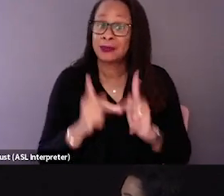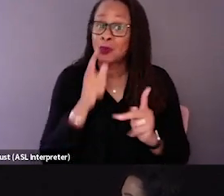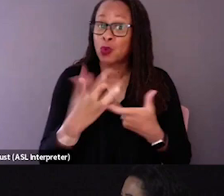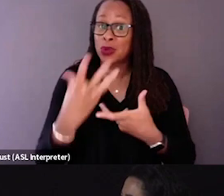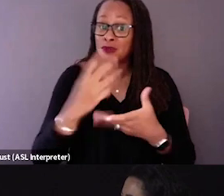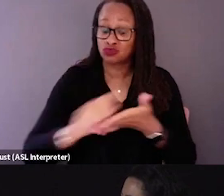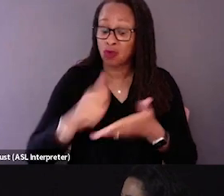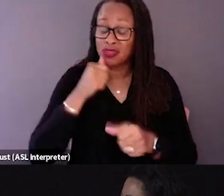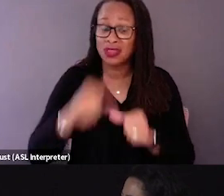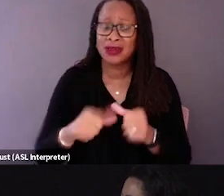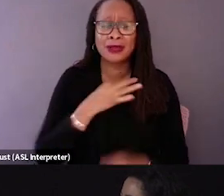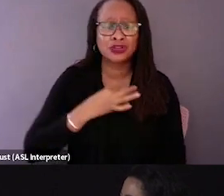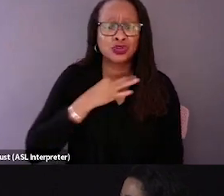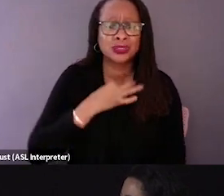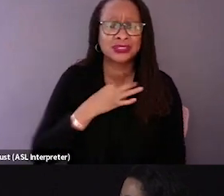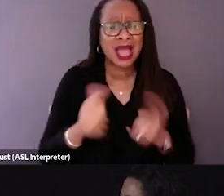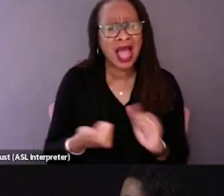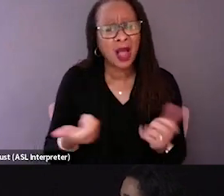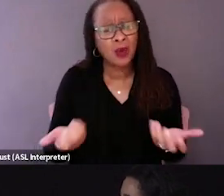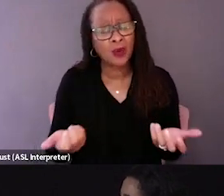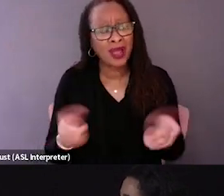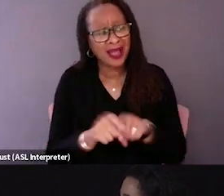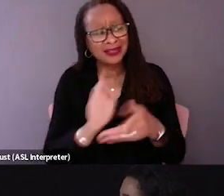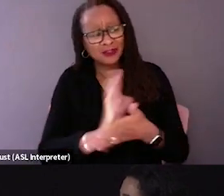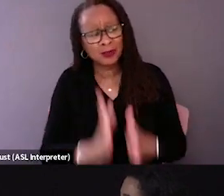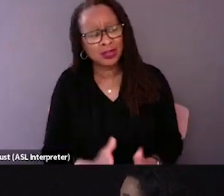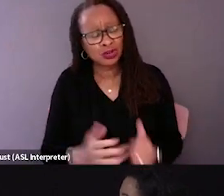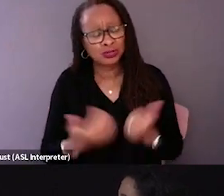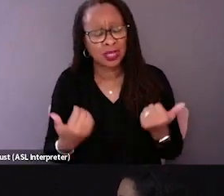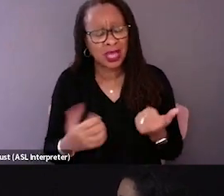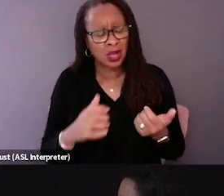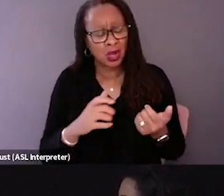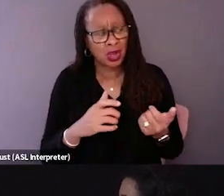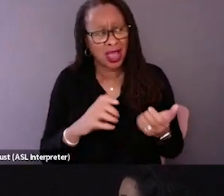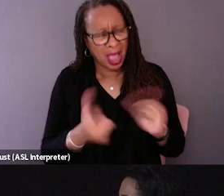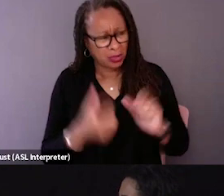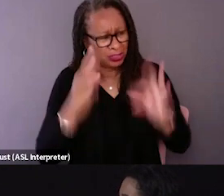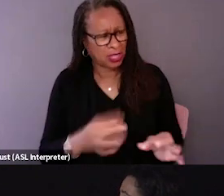I'm sort of curious, how is filmmakers you sort of decide, you know, who to include, what to go after?